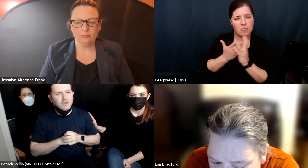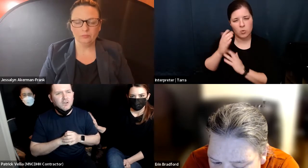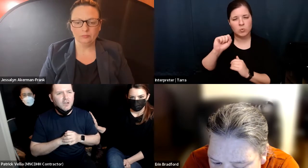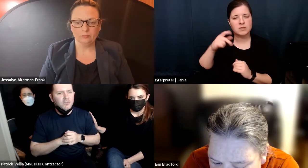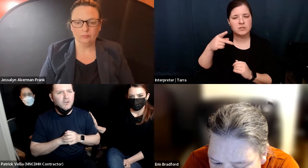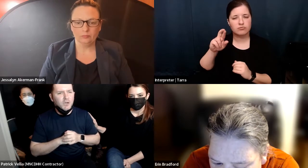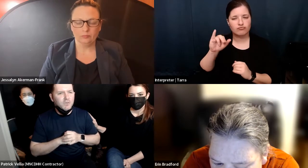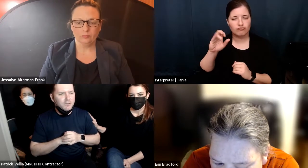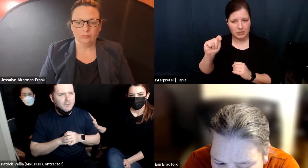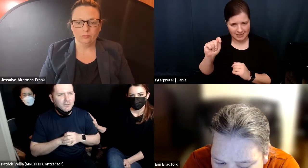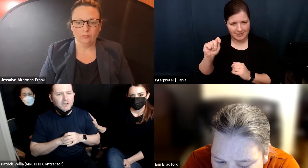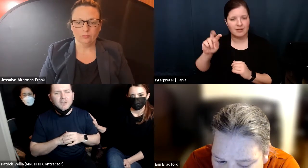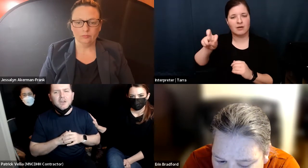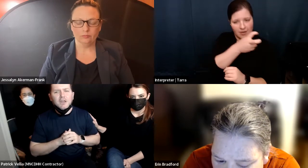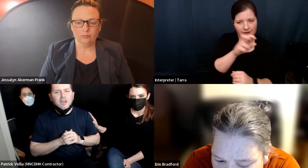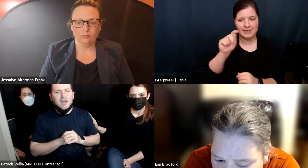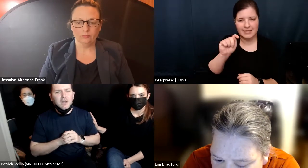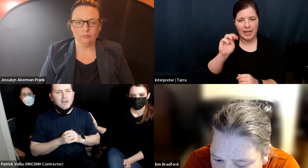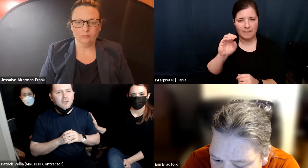Conference captioning is available in some states through their state relay services, which is contracted, used to